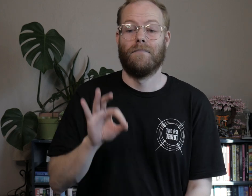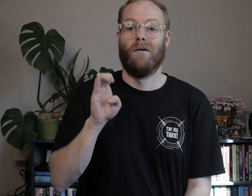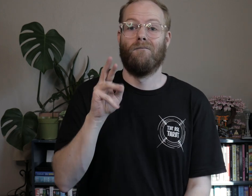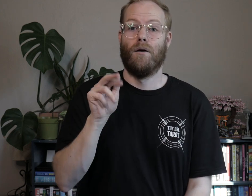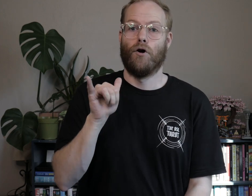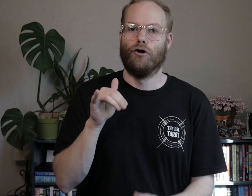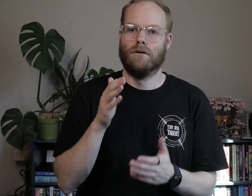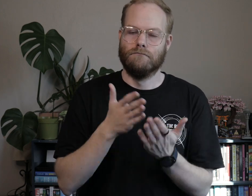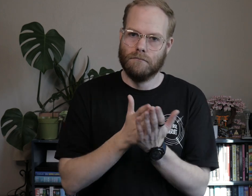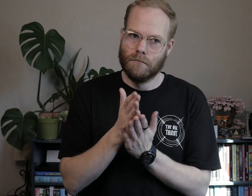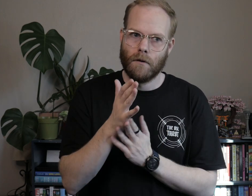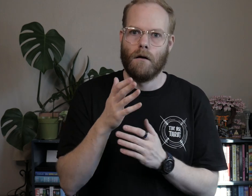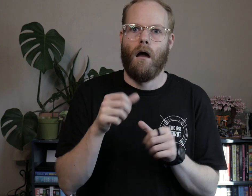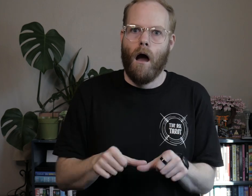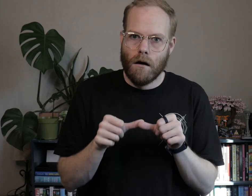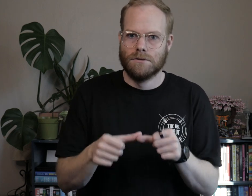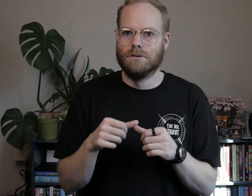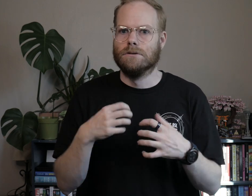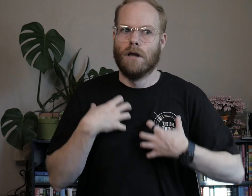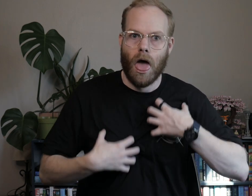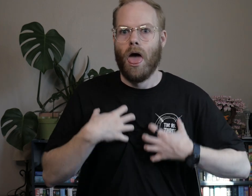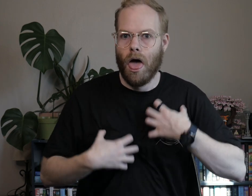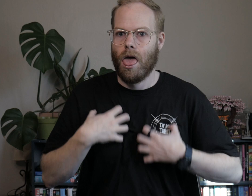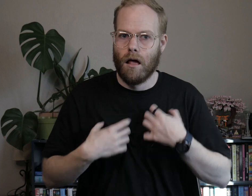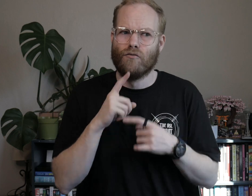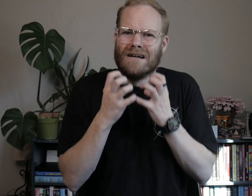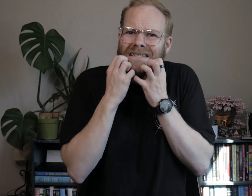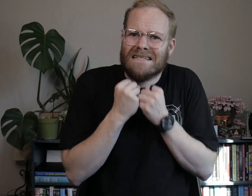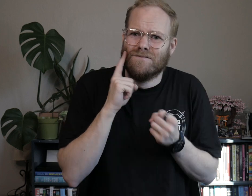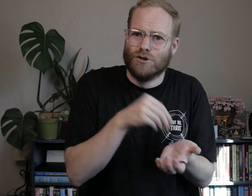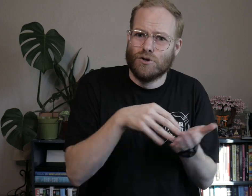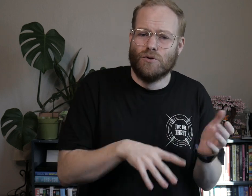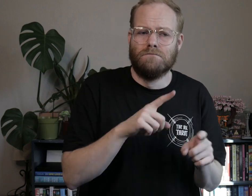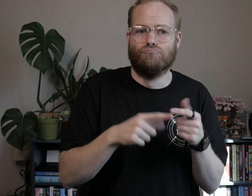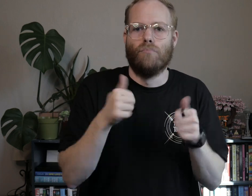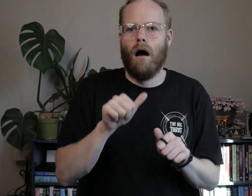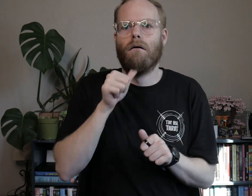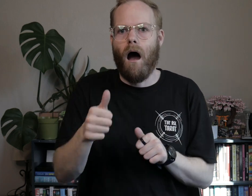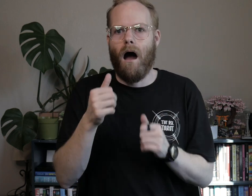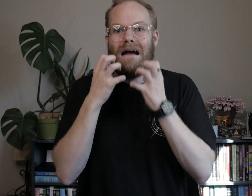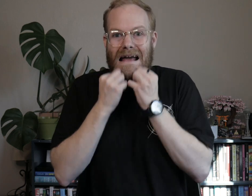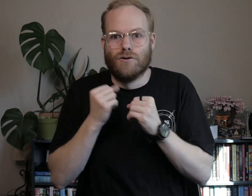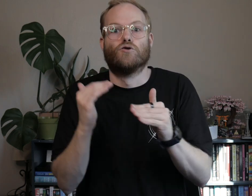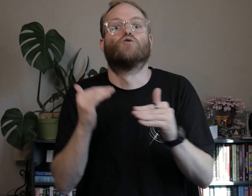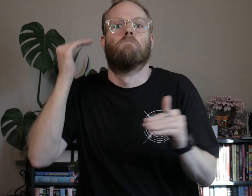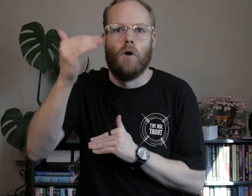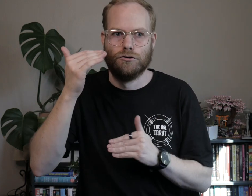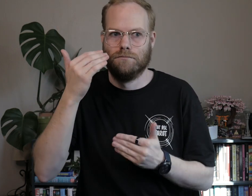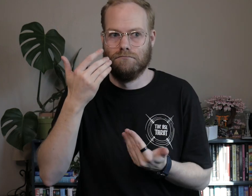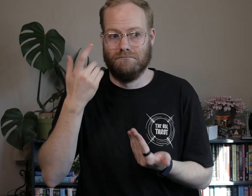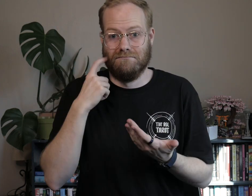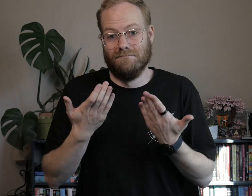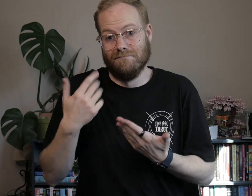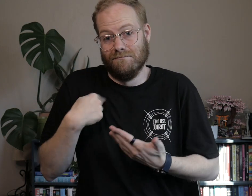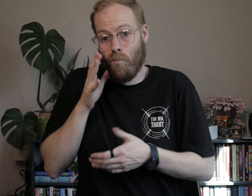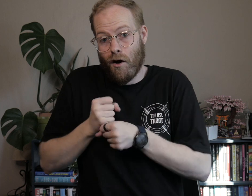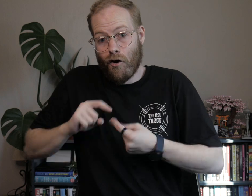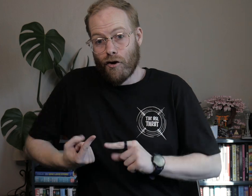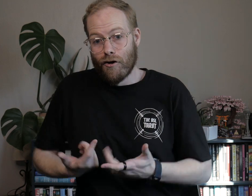February goes through a constant battle of caring for her students but trying to not care too much, lest she gets hurt herself.